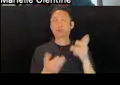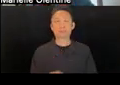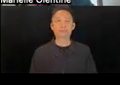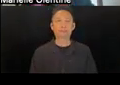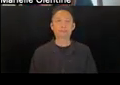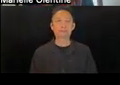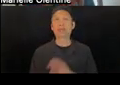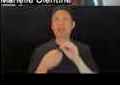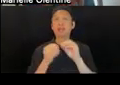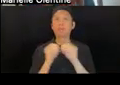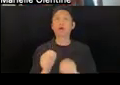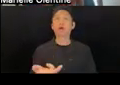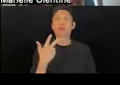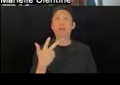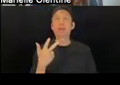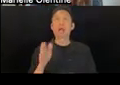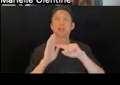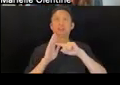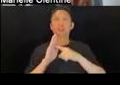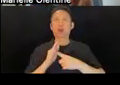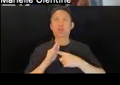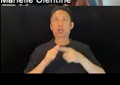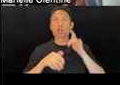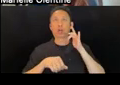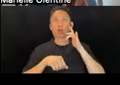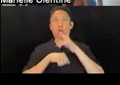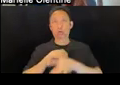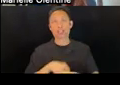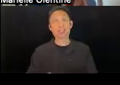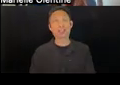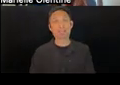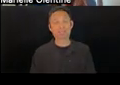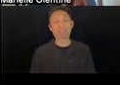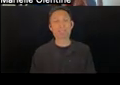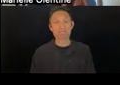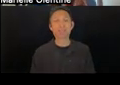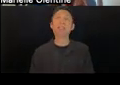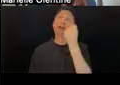will be some materials online that tell you about the path that it took.